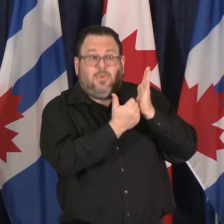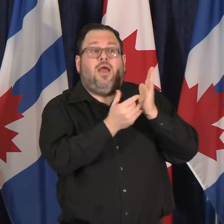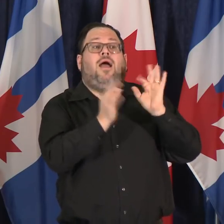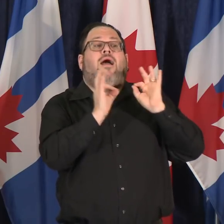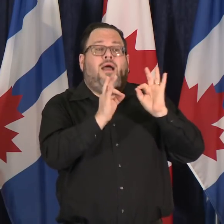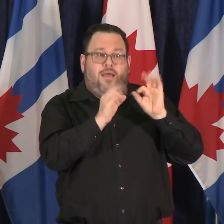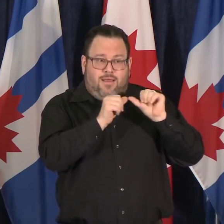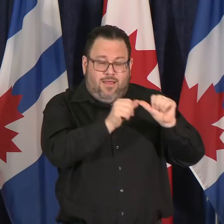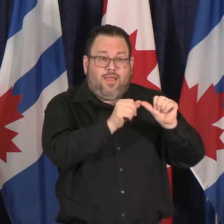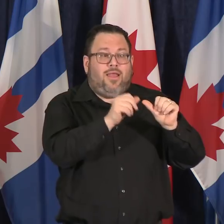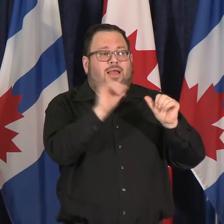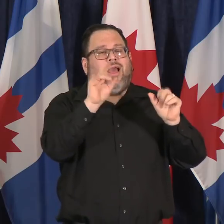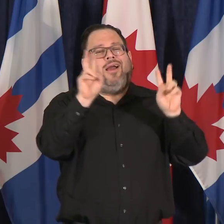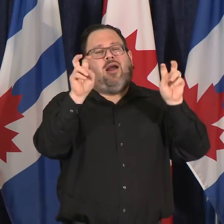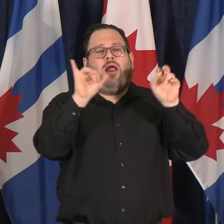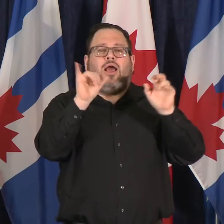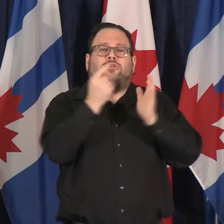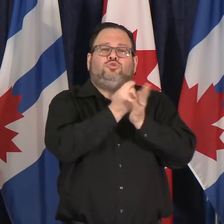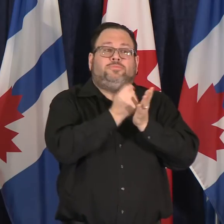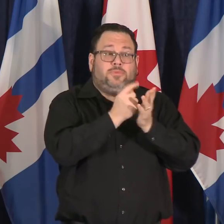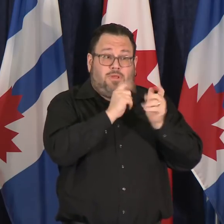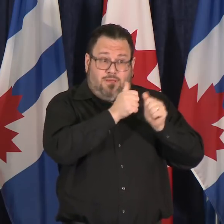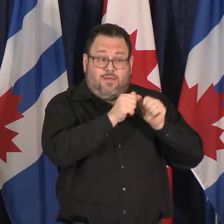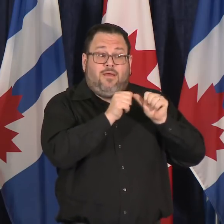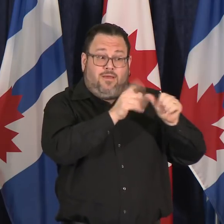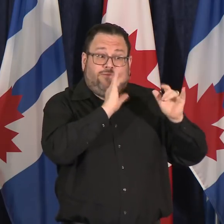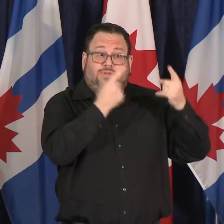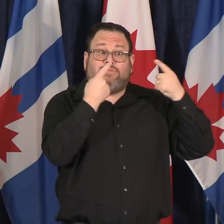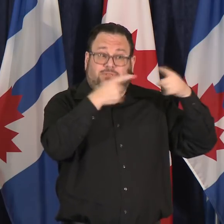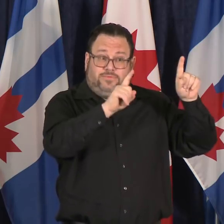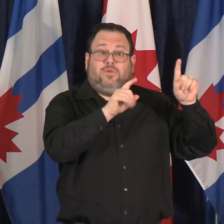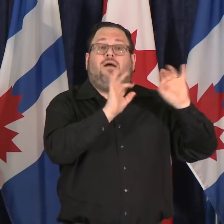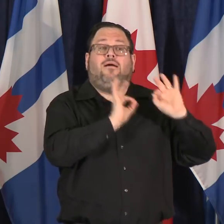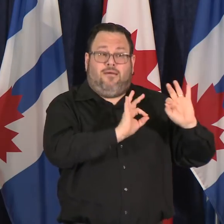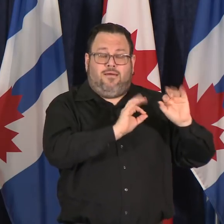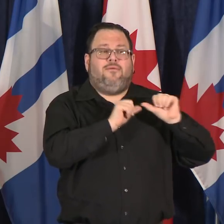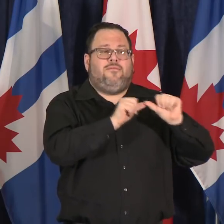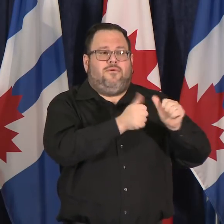observe what kind of impact you're having and evaluate next steps premise